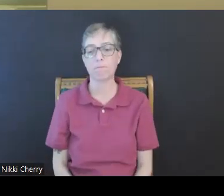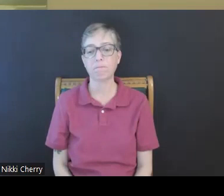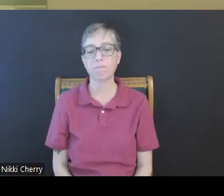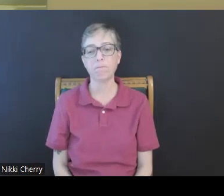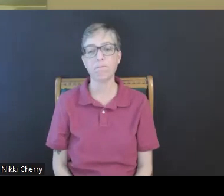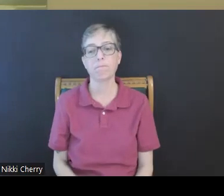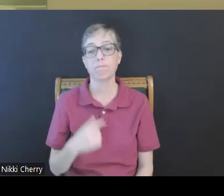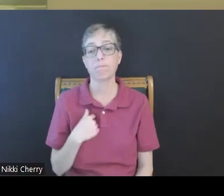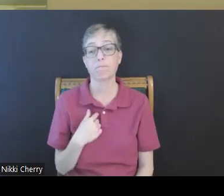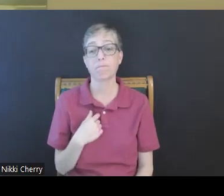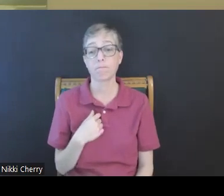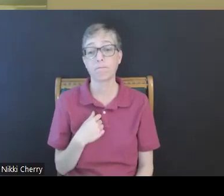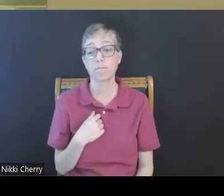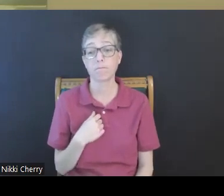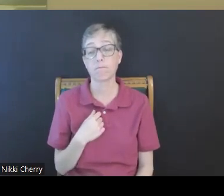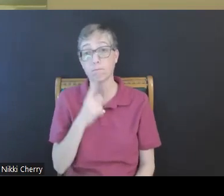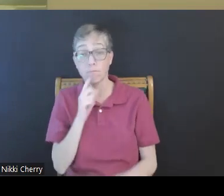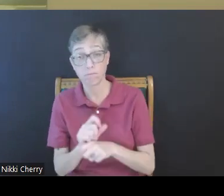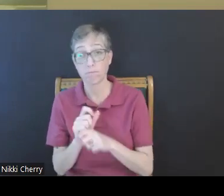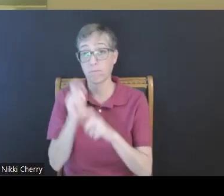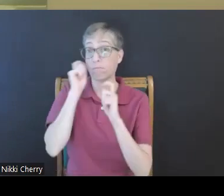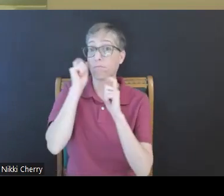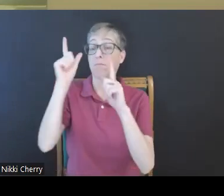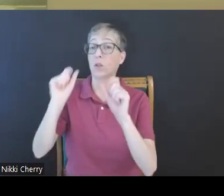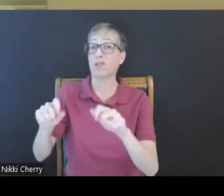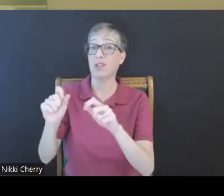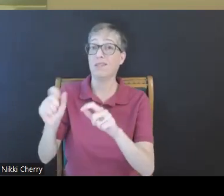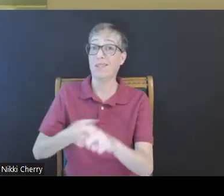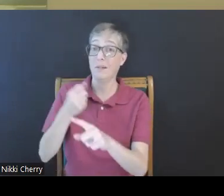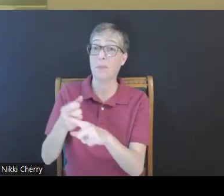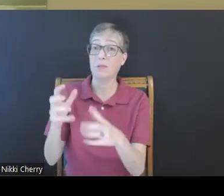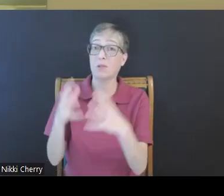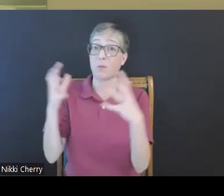such a big effect uh in a high-risk group and of course what I don't have is because this was real